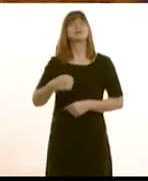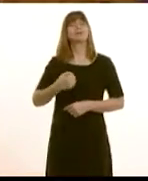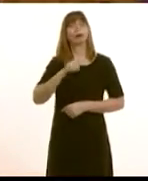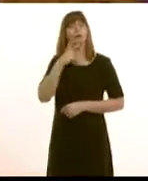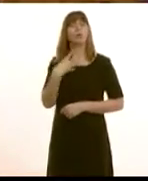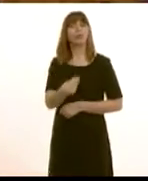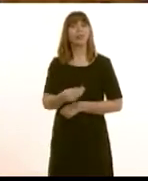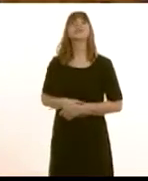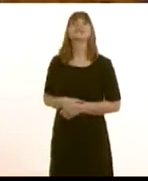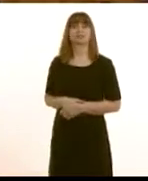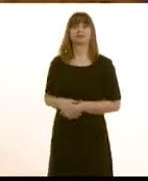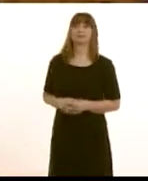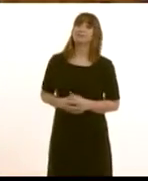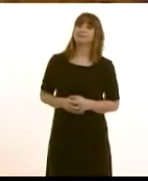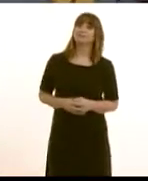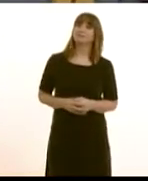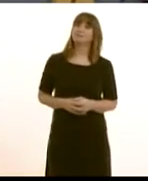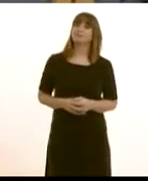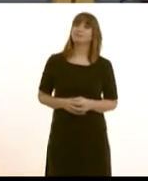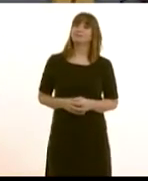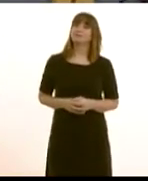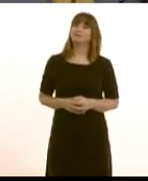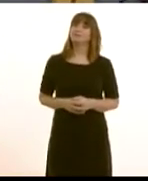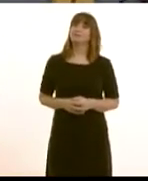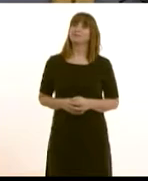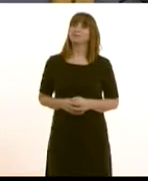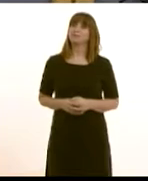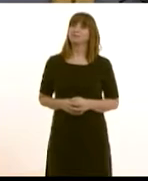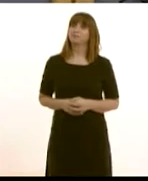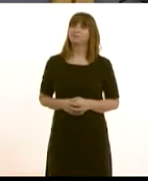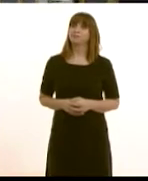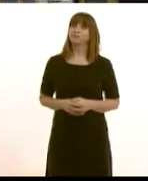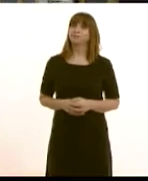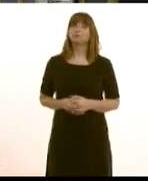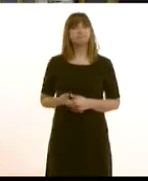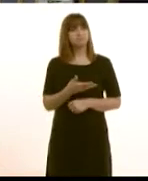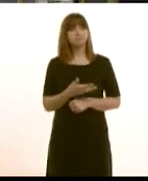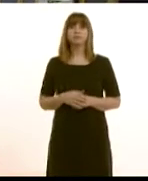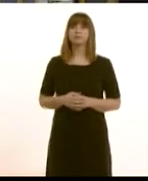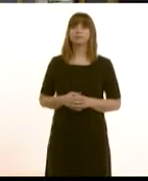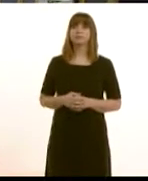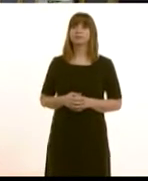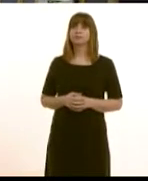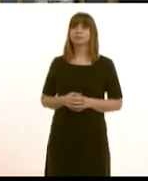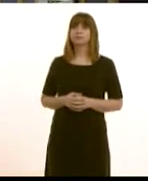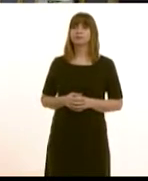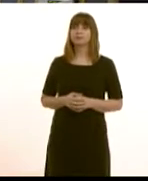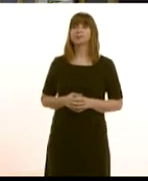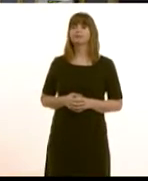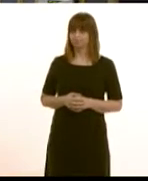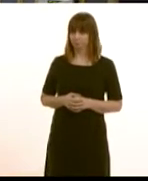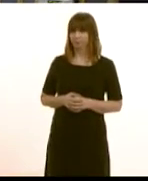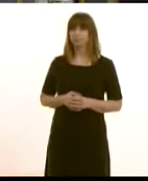Rhun ap Iorwerth: Maeín hanes glofaol ni, wrth gwrs, yn enwog drwyír byd, ond mae Mynydd